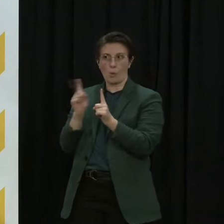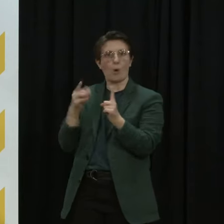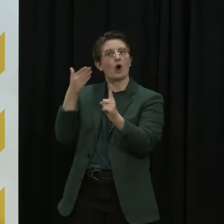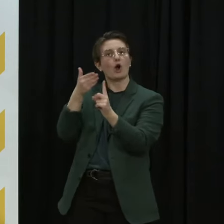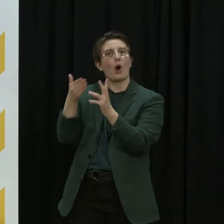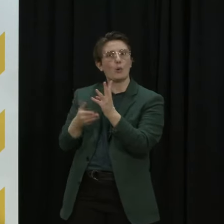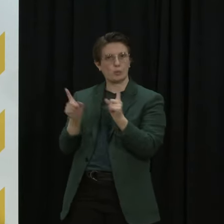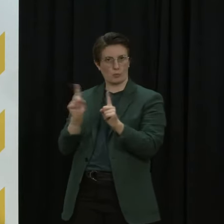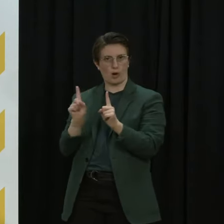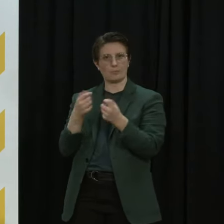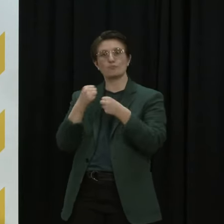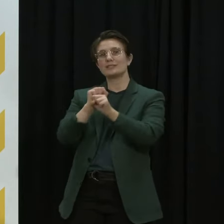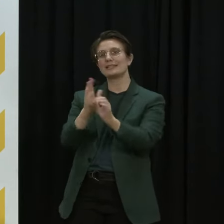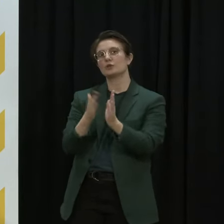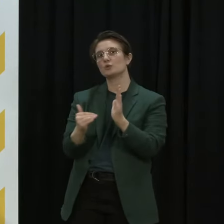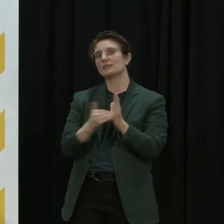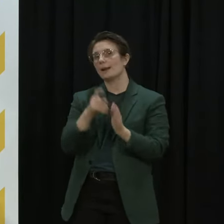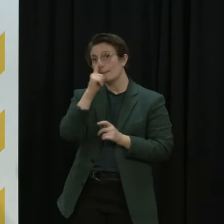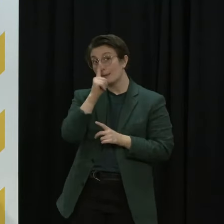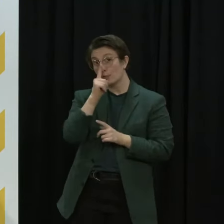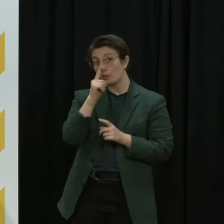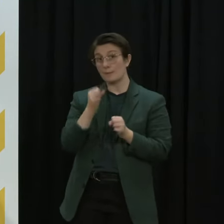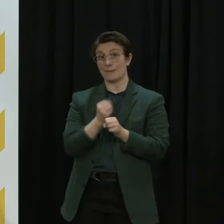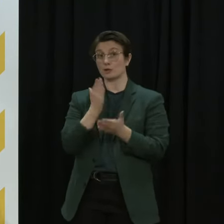about the strategy is it is not an end in itself. It's a way of achieving your